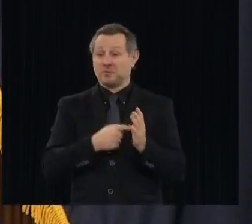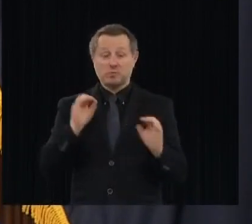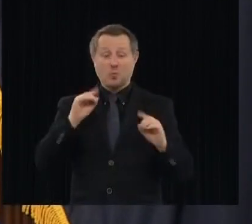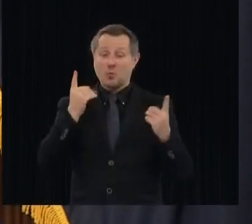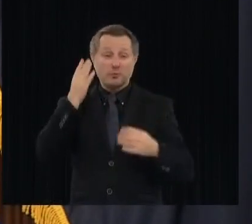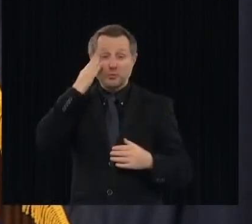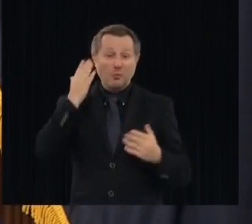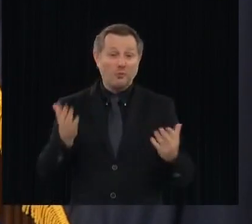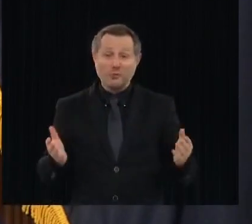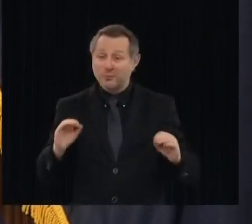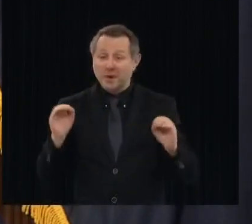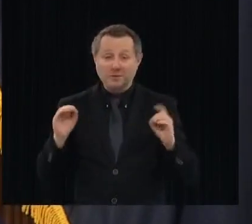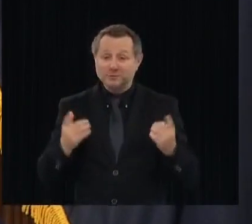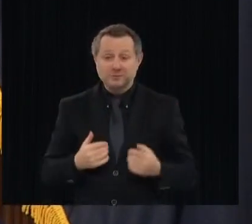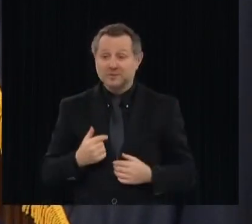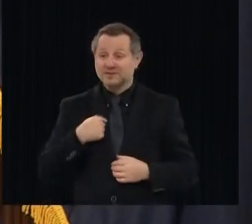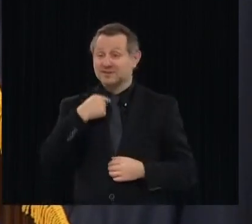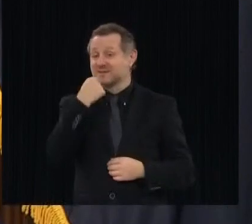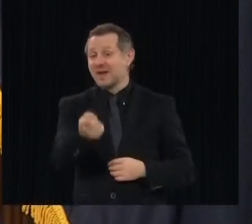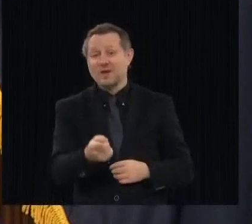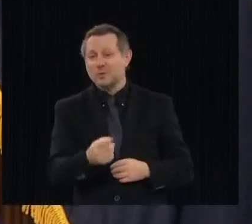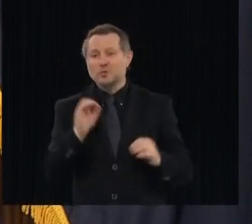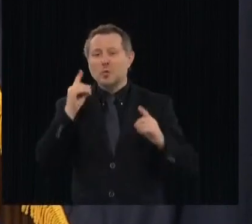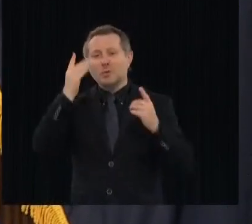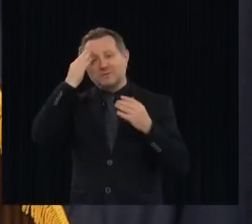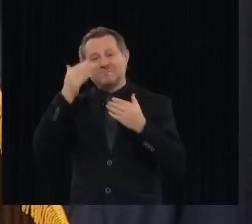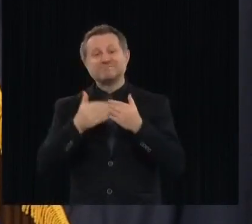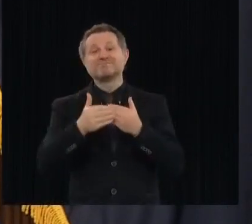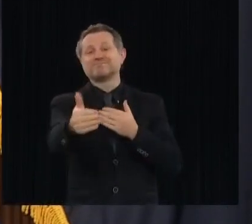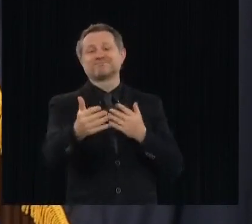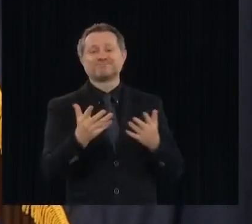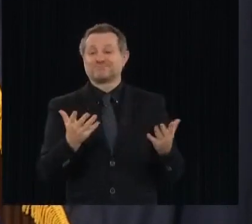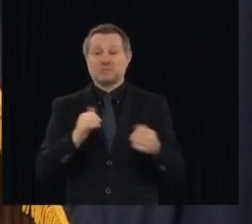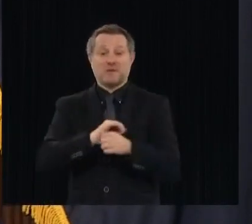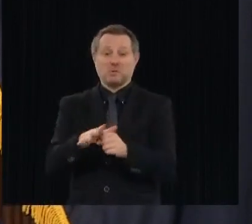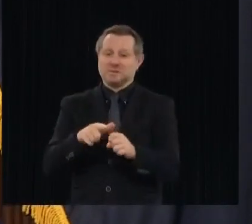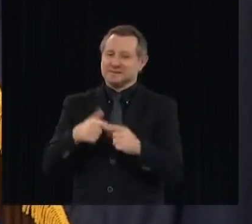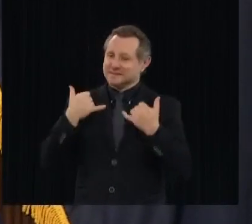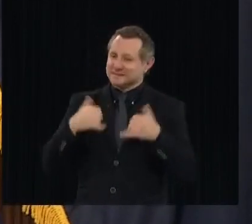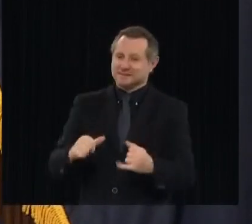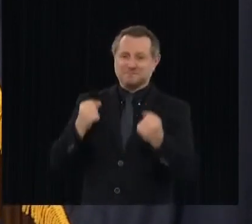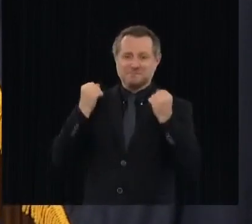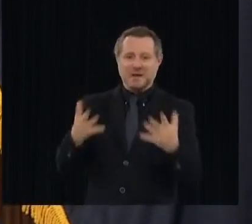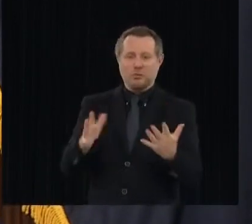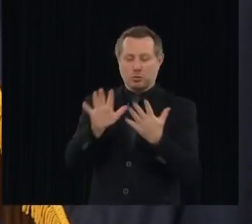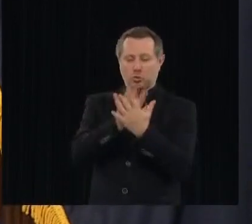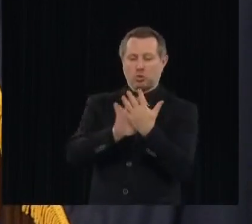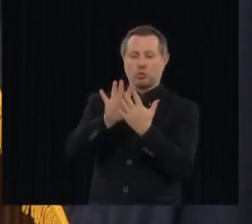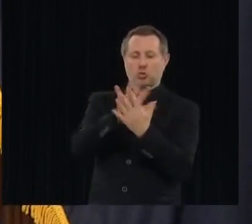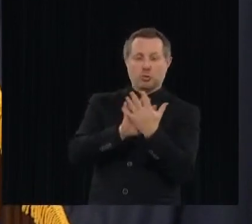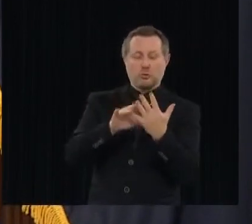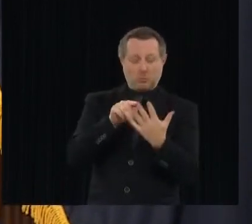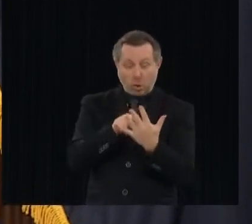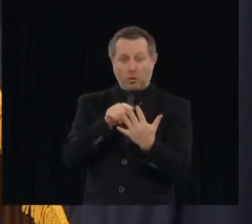AND THEY'RE JUST NOT TELLING US. SOMETIMES NOBODY KNOWS.